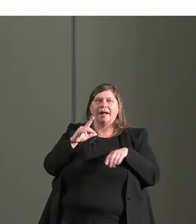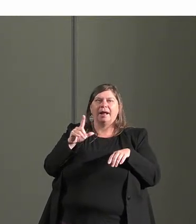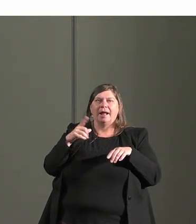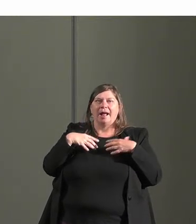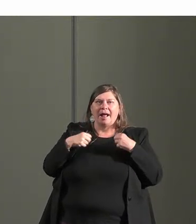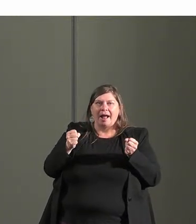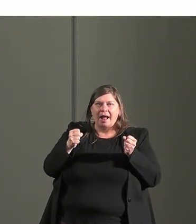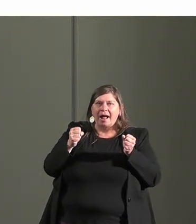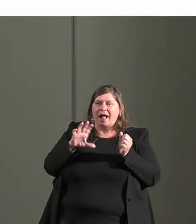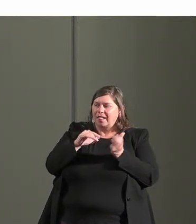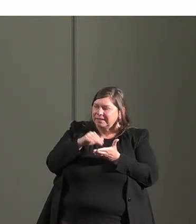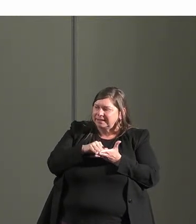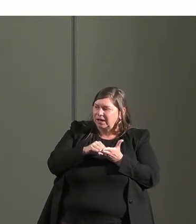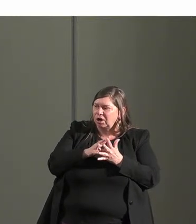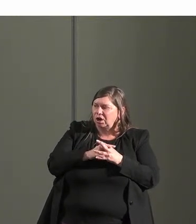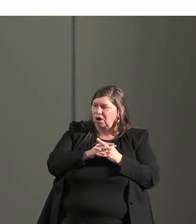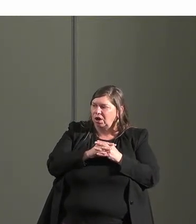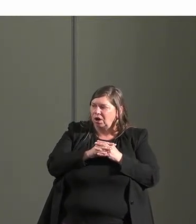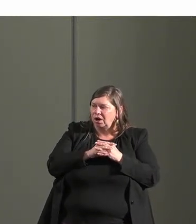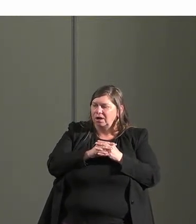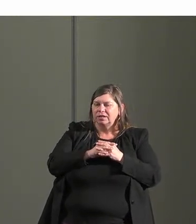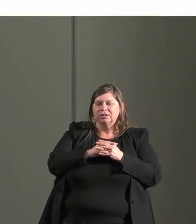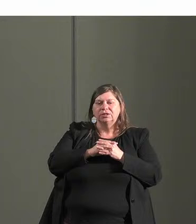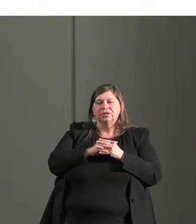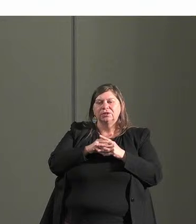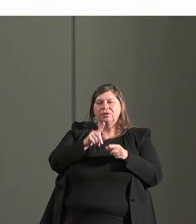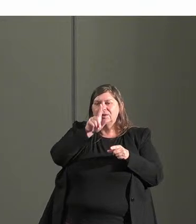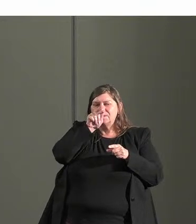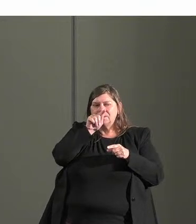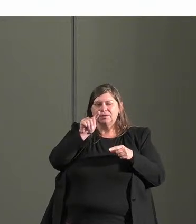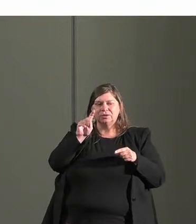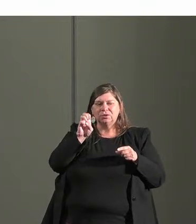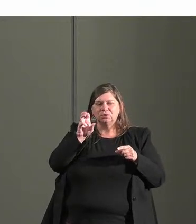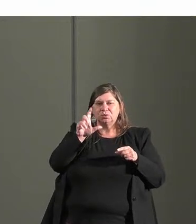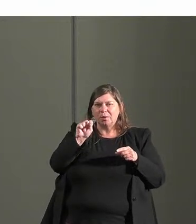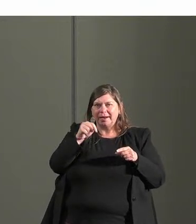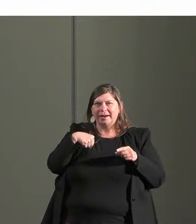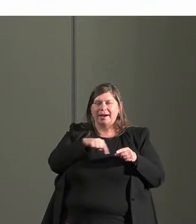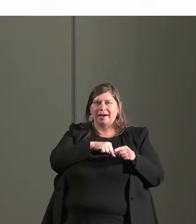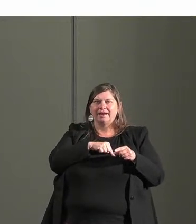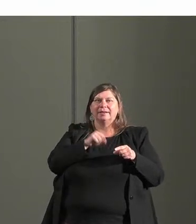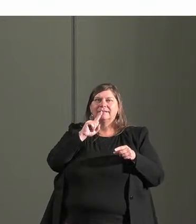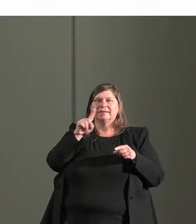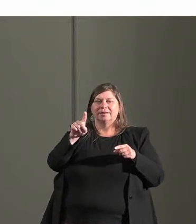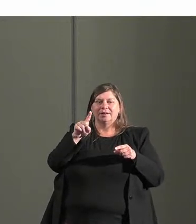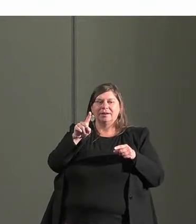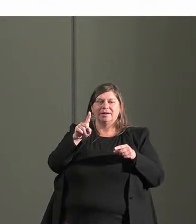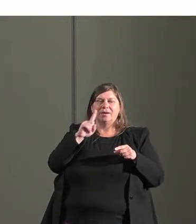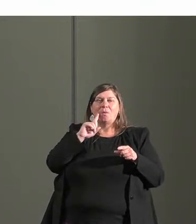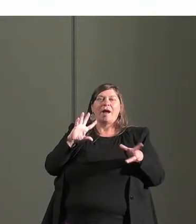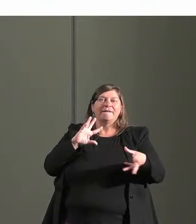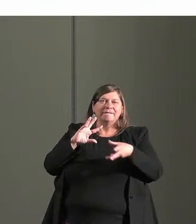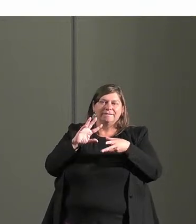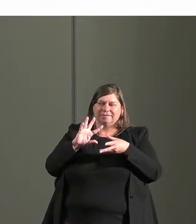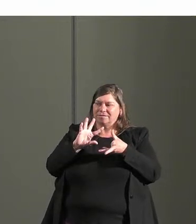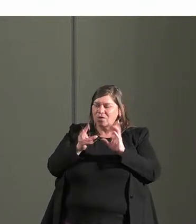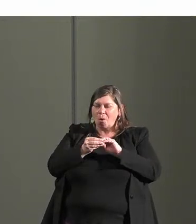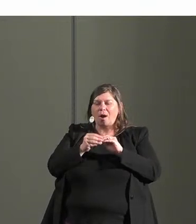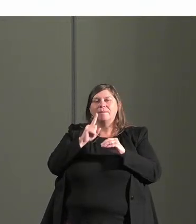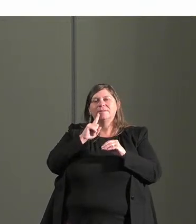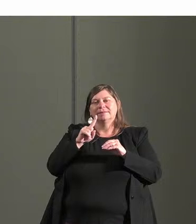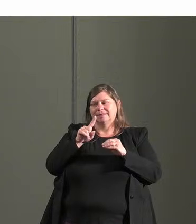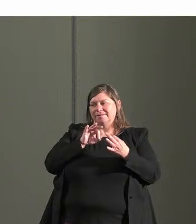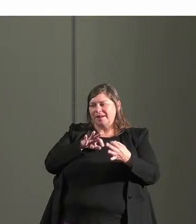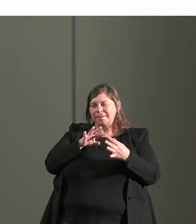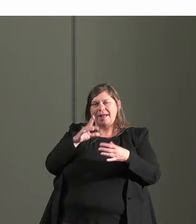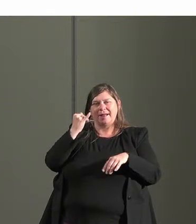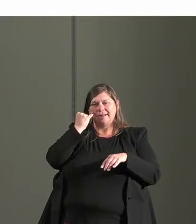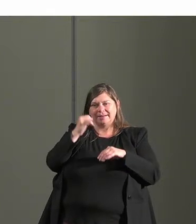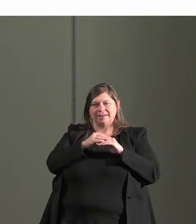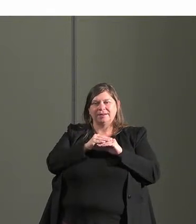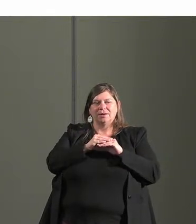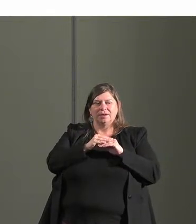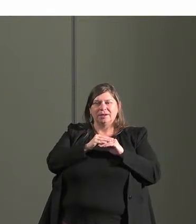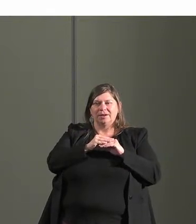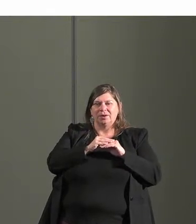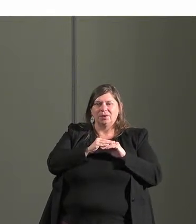Email. There is a help center. You could Tweet at us . We